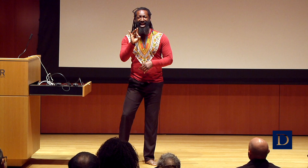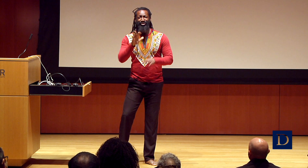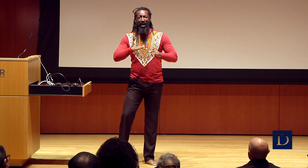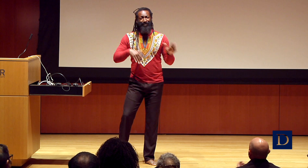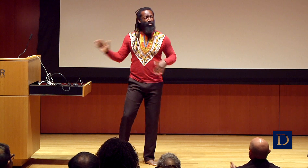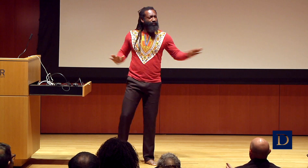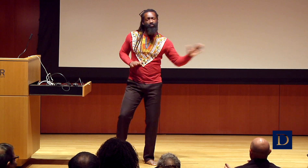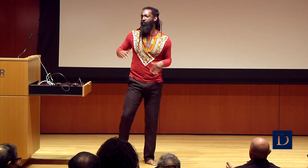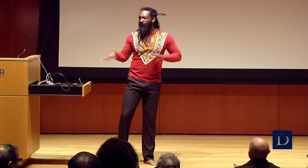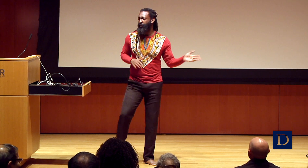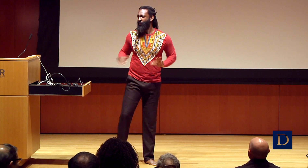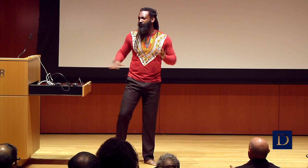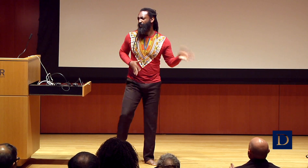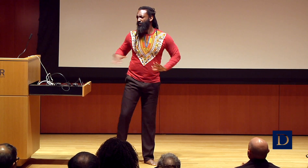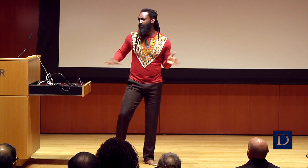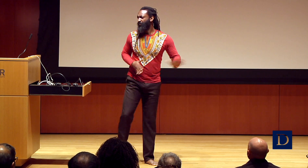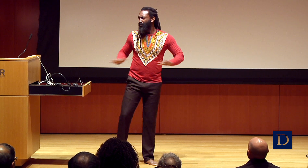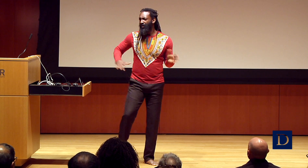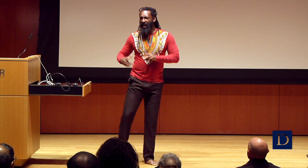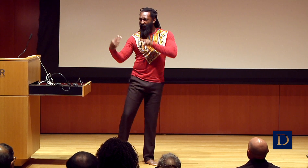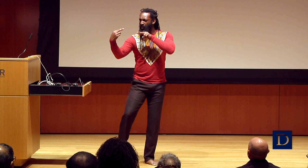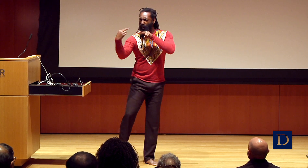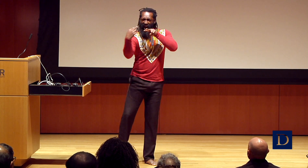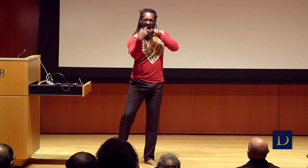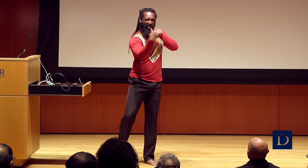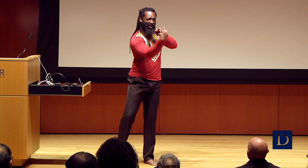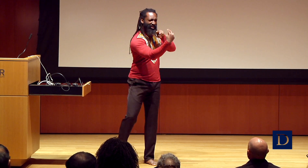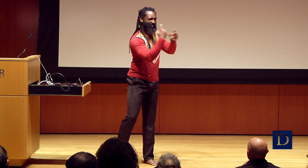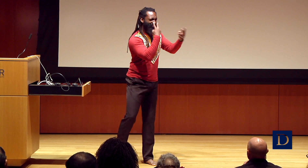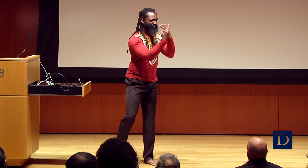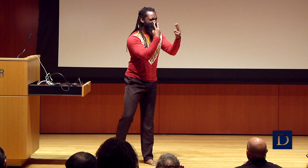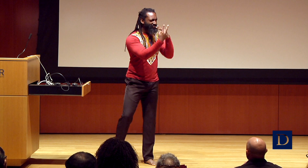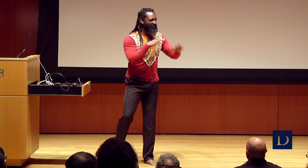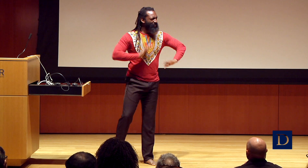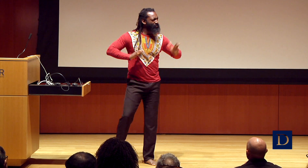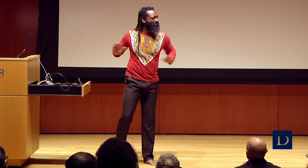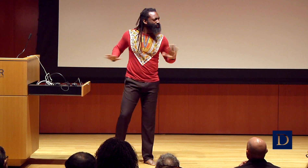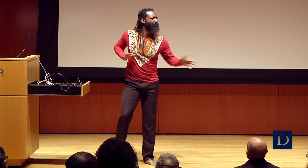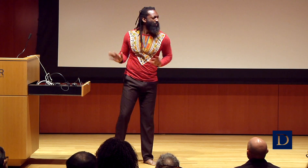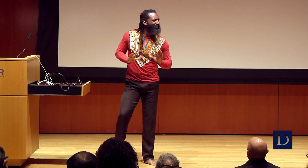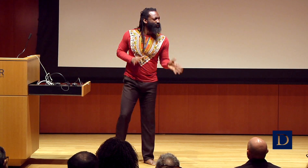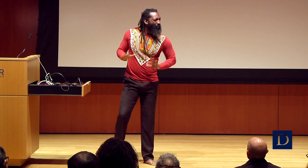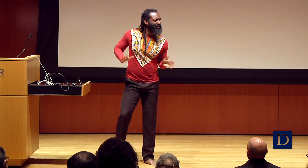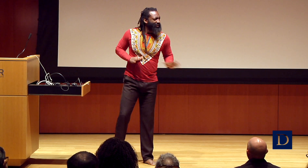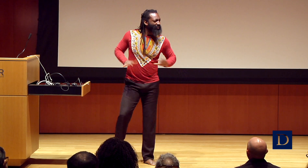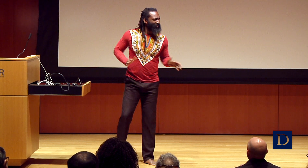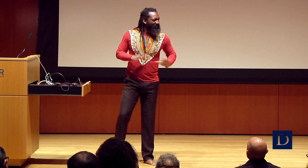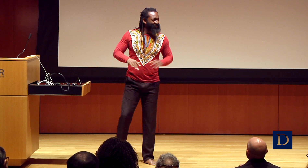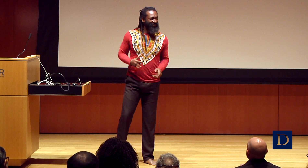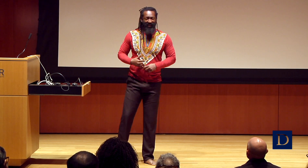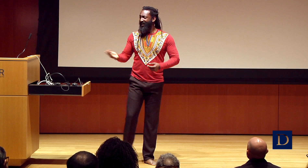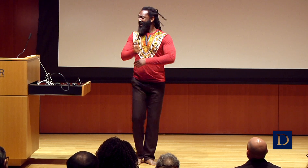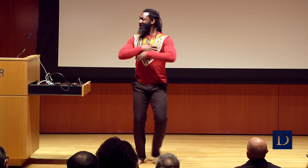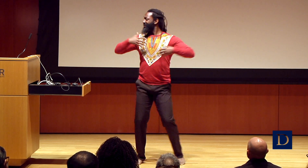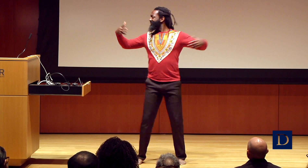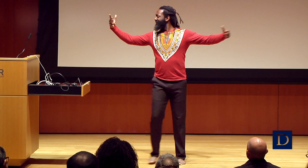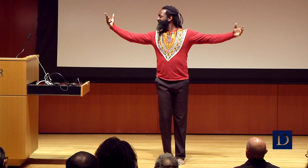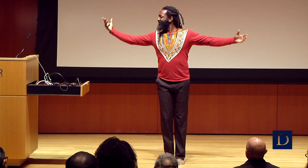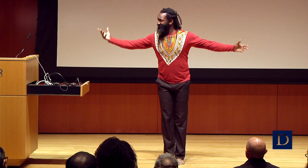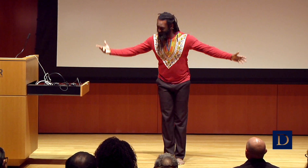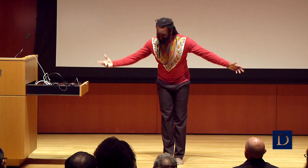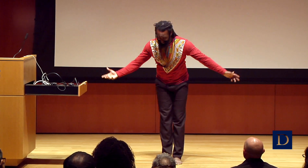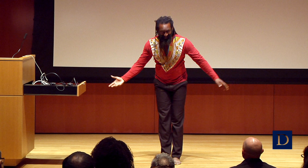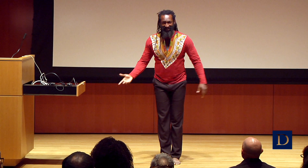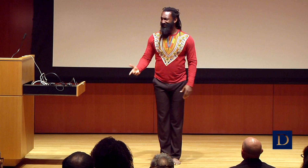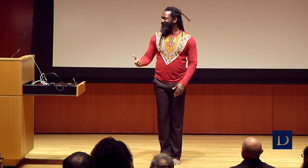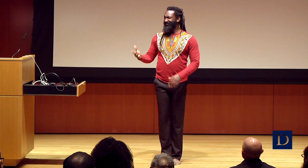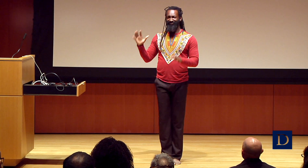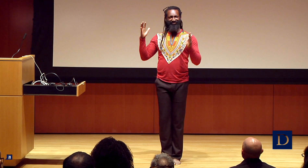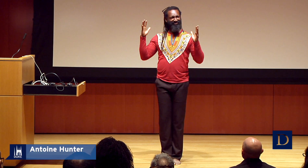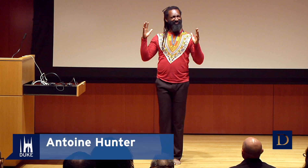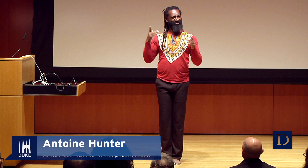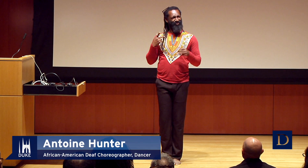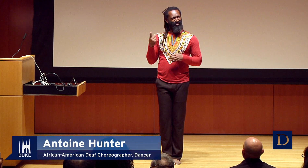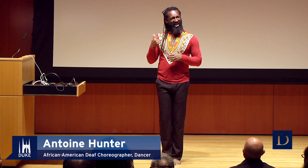She can play eight drums all at once. We watch each other, we connect visually, I watch her drumming and chewing gum, and I dance and take a bow.